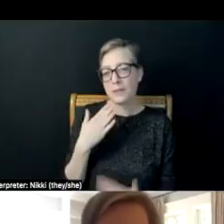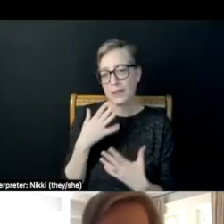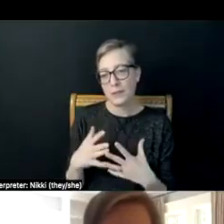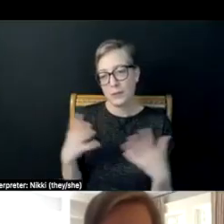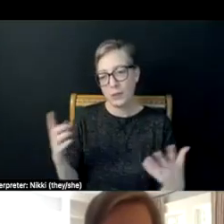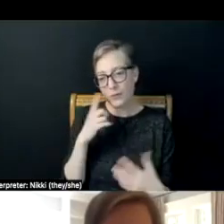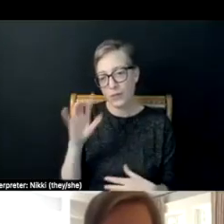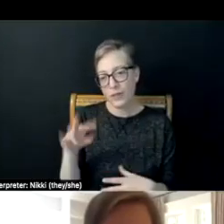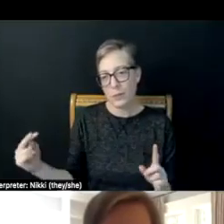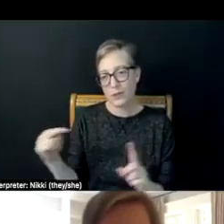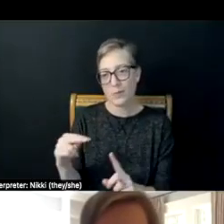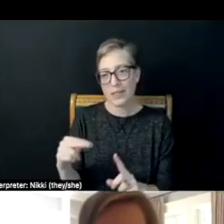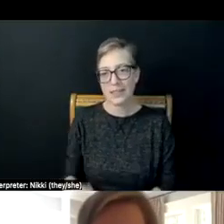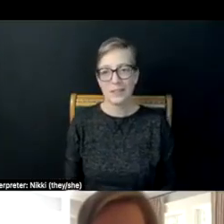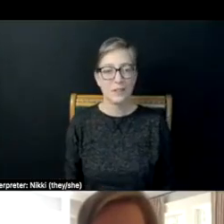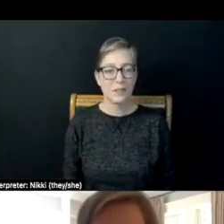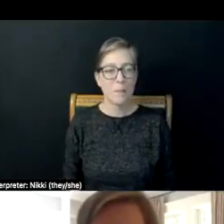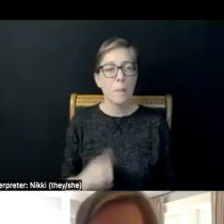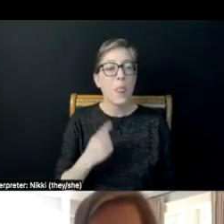I think one thing that is really interesting is,